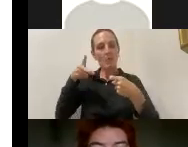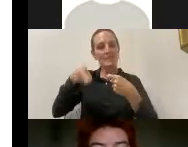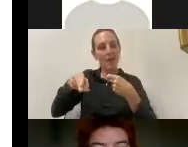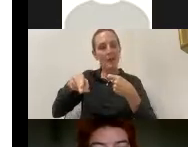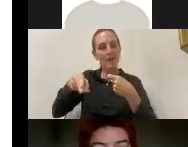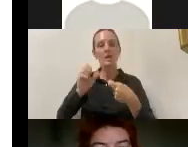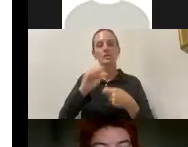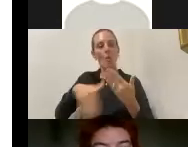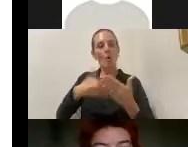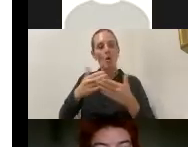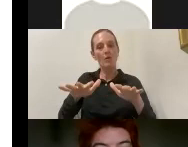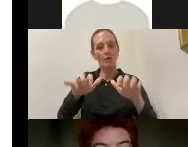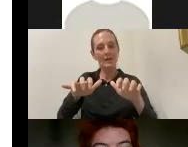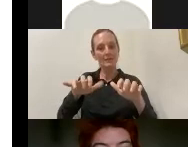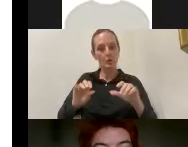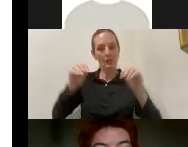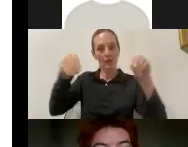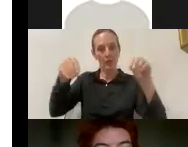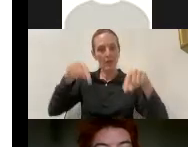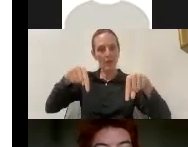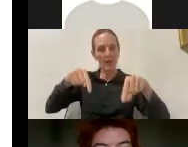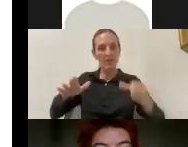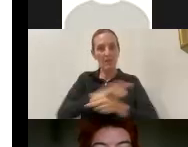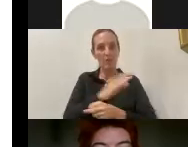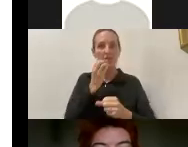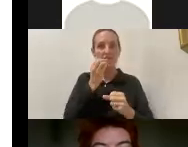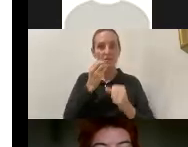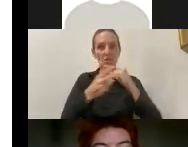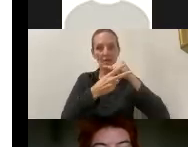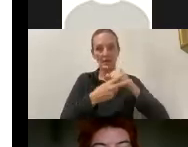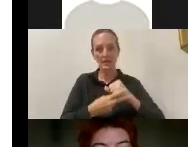have that are full of food that they save, obviously were destroyed.